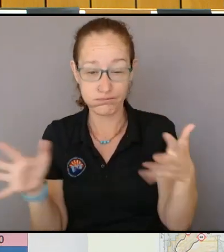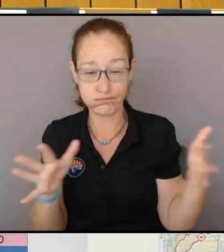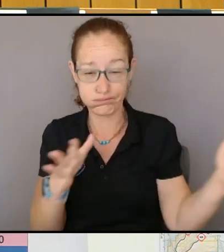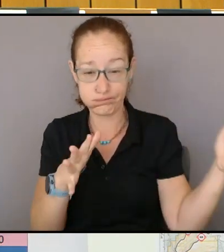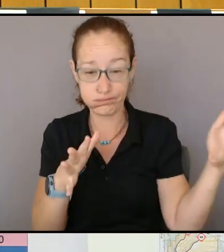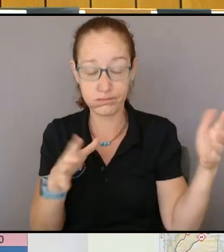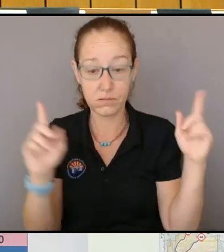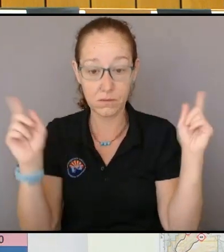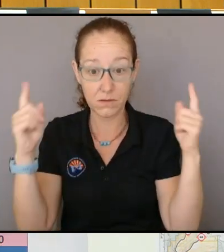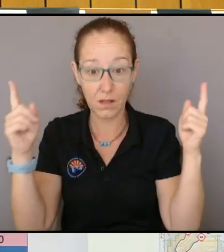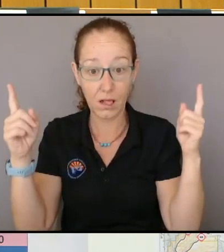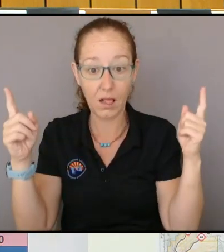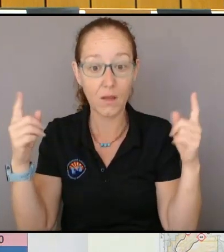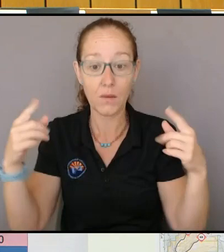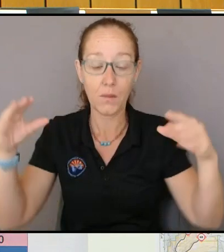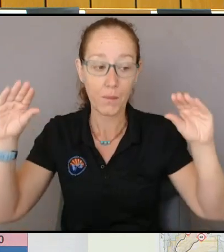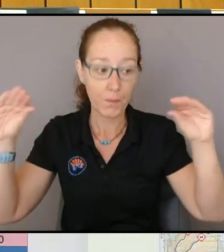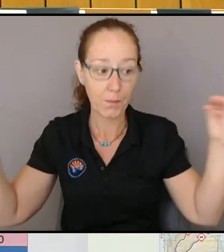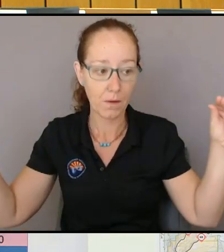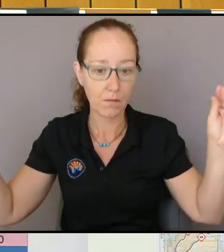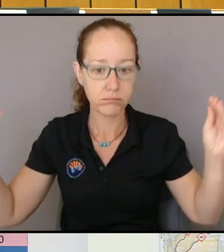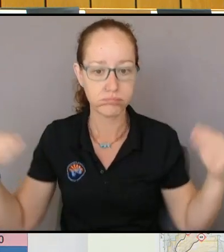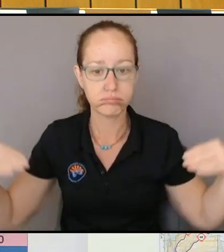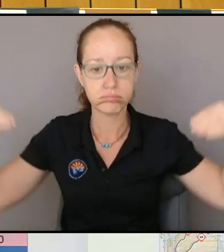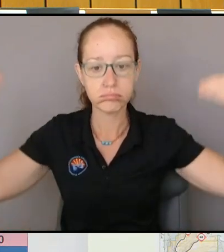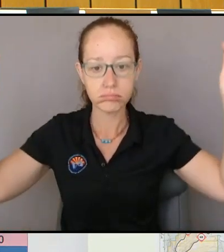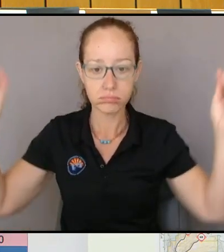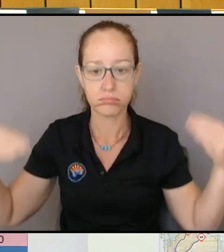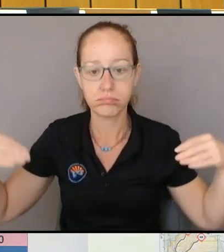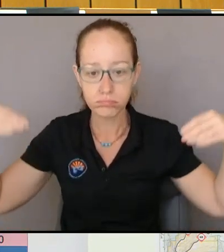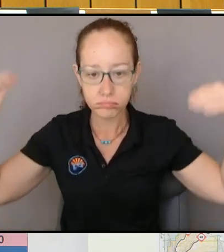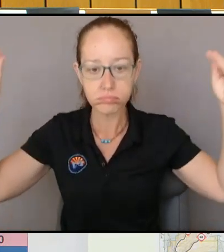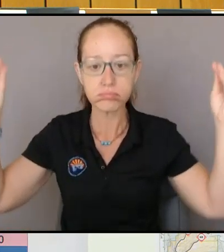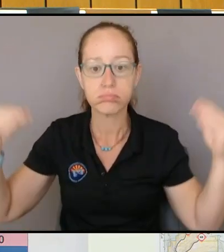and flex down in a way that is unpredictable and then it can